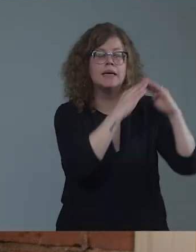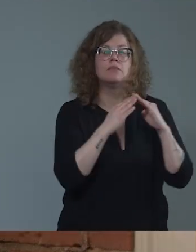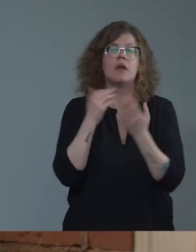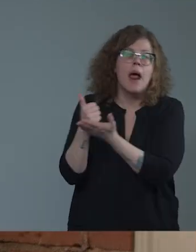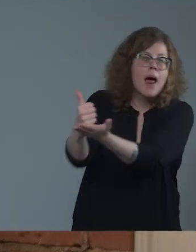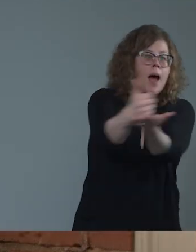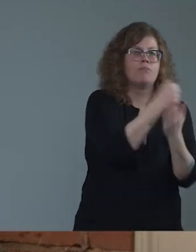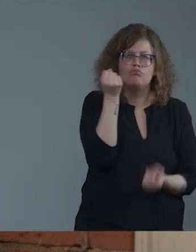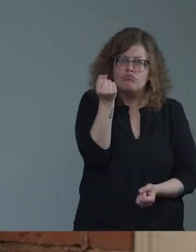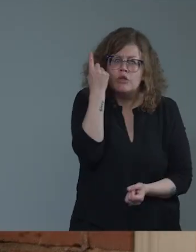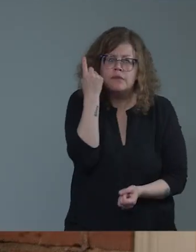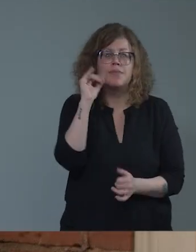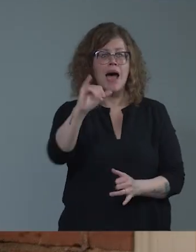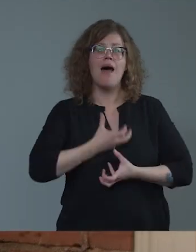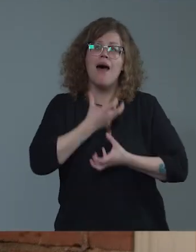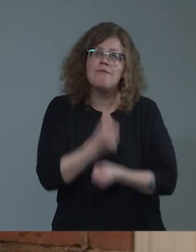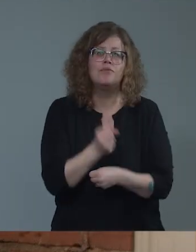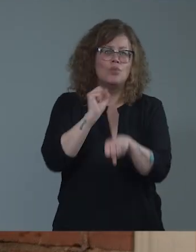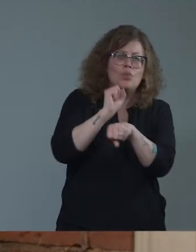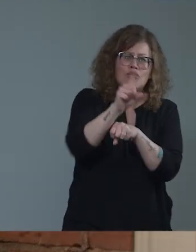are not part of your warranty. That's just damage that needs to be dealt with